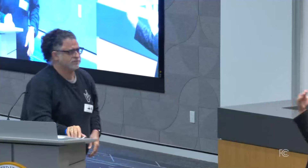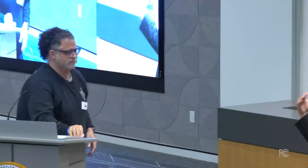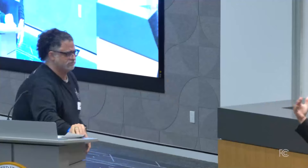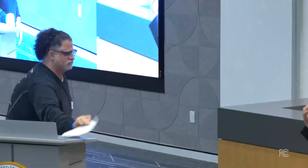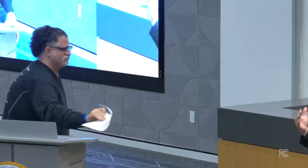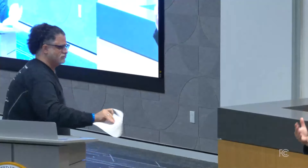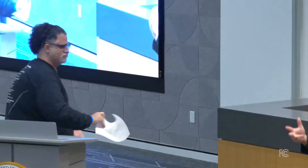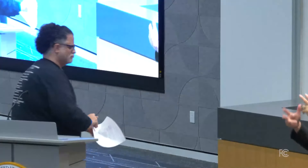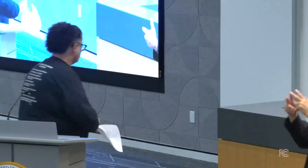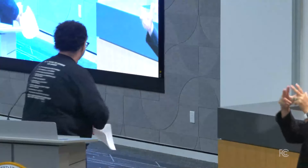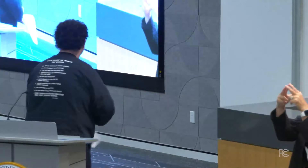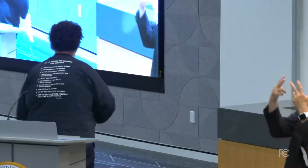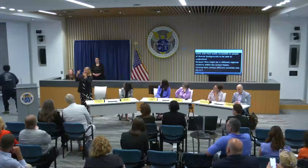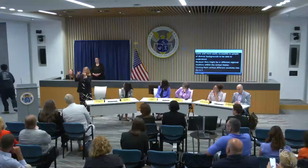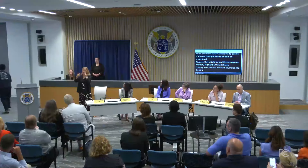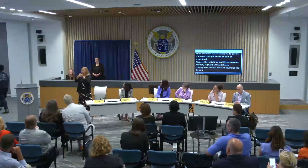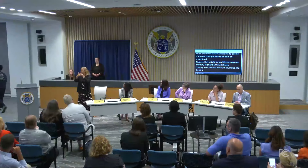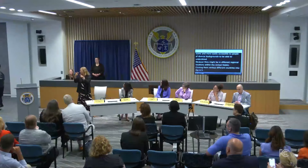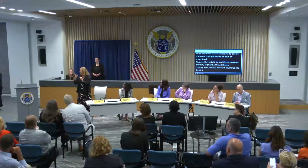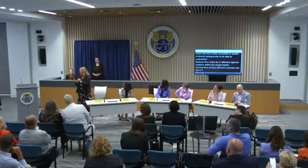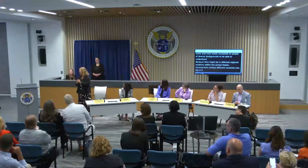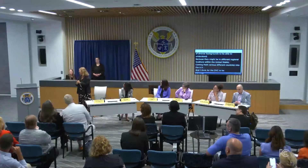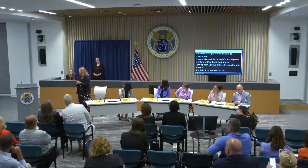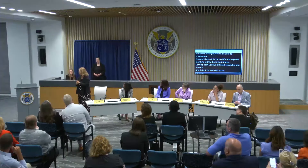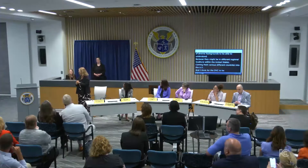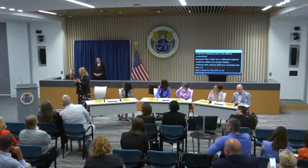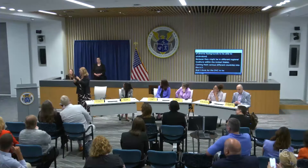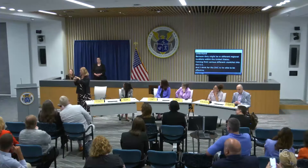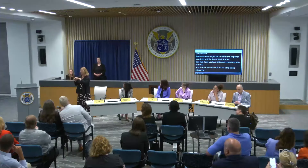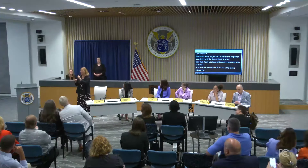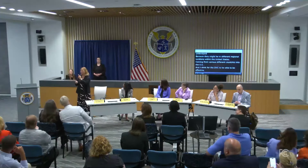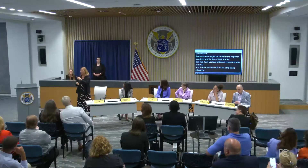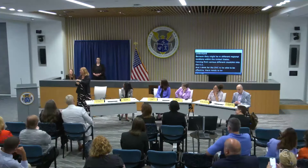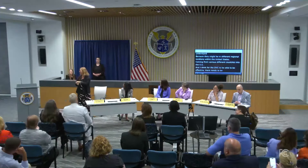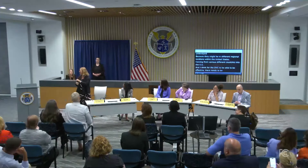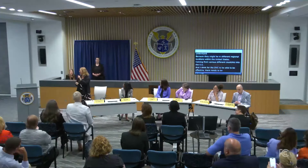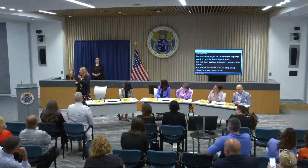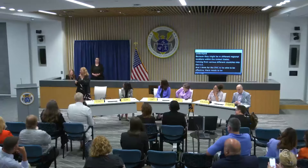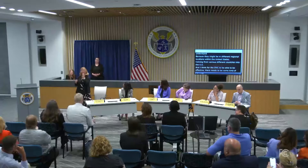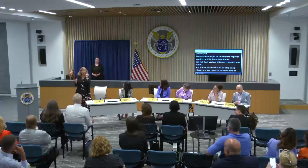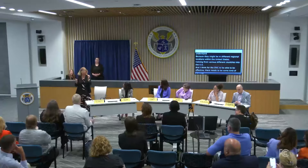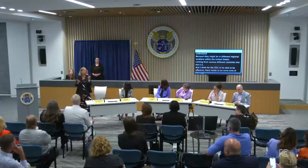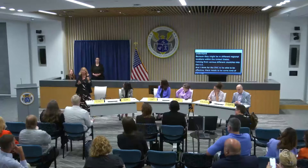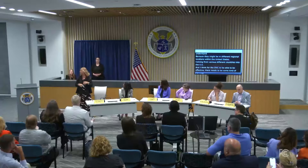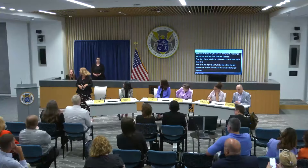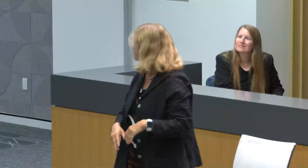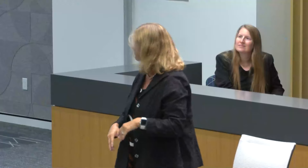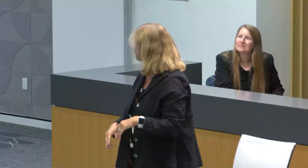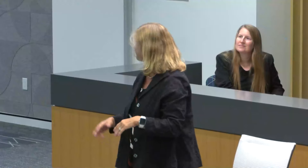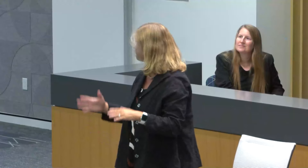DIFFERENT REGIONAL LOCATIONS WITHIN THE UNITED STATES. COMING FROM VARIOUS DIFFERENT COUNTRIES INTO THE U.S.